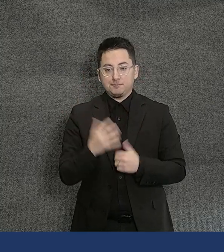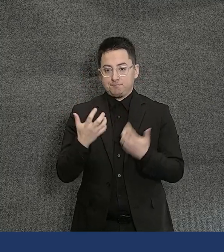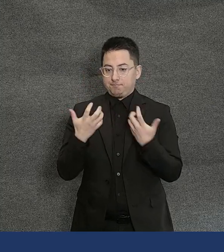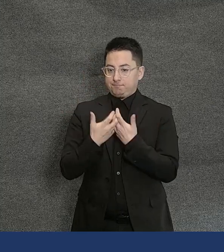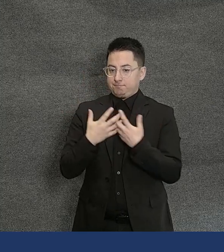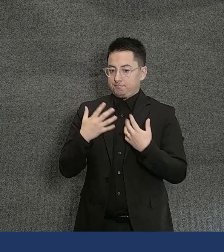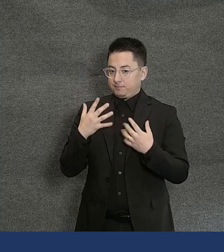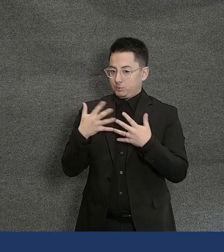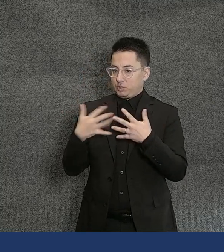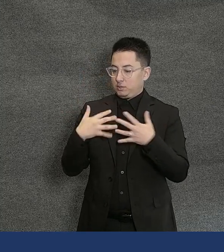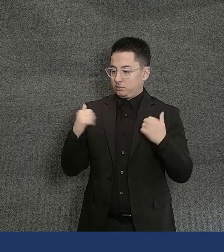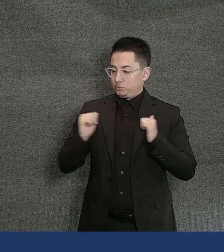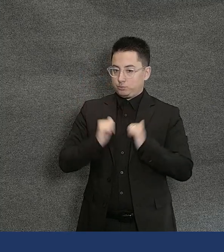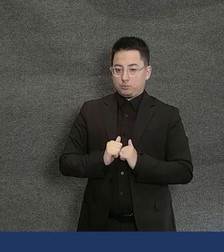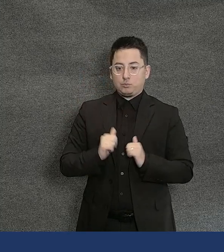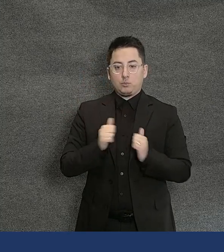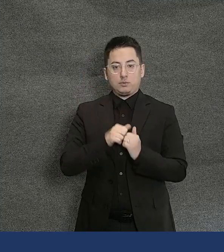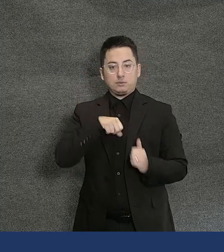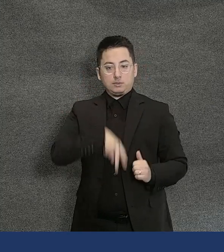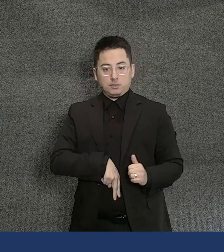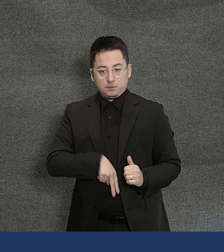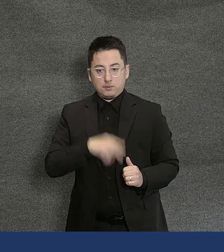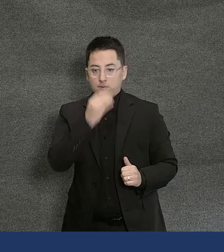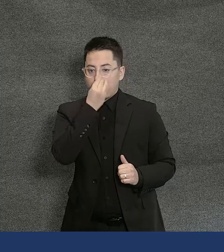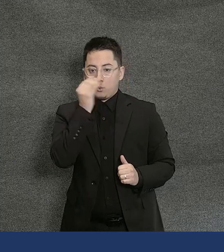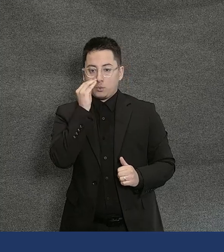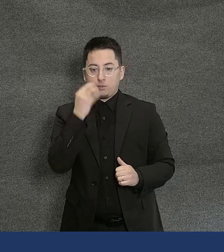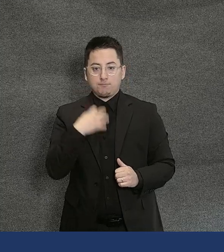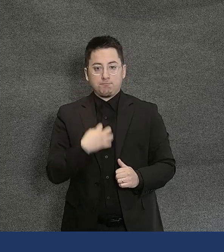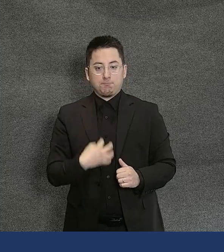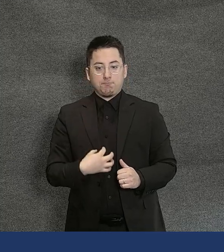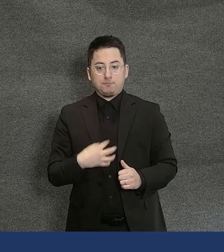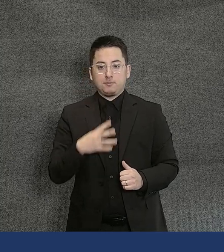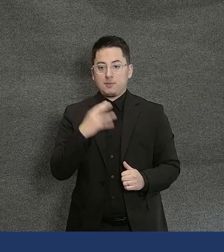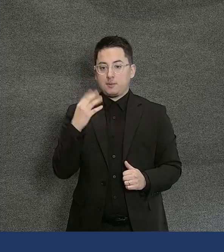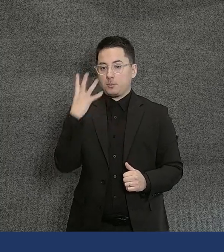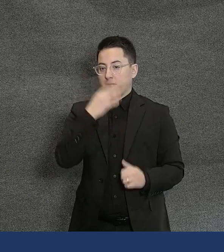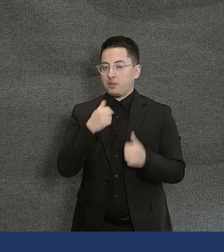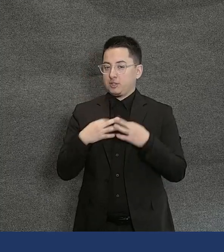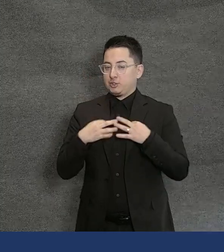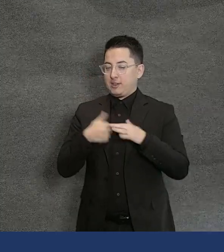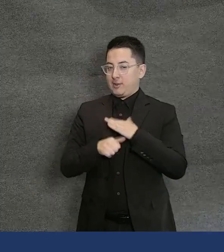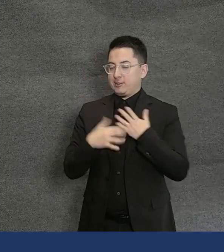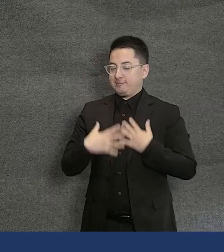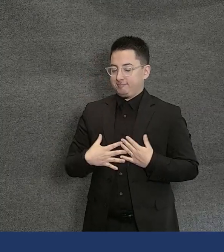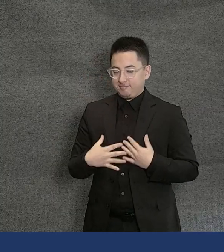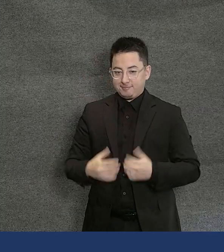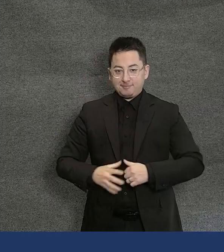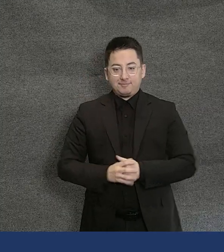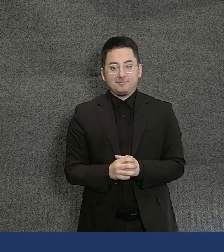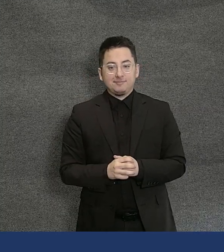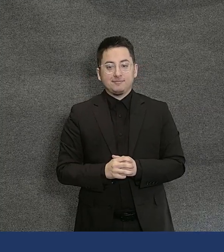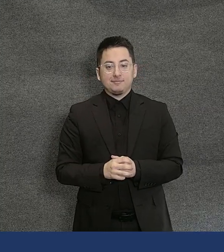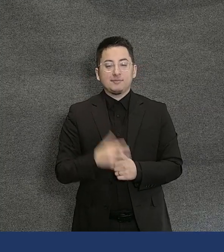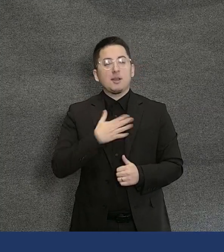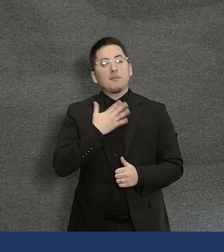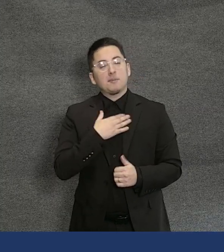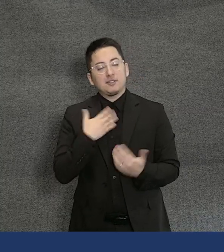has flowers on it, and a beautiful print shirt, and very happy to be here. Thank you. Hi, everyone.